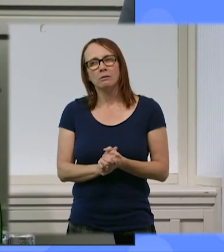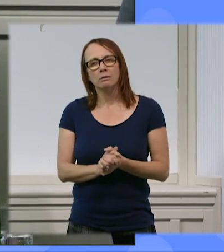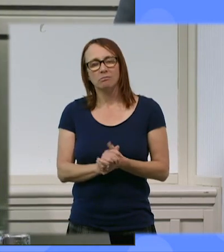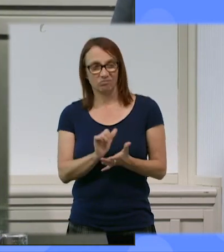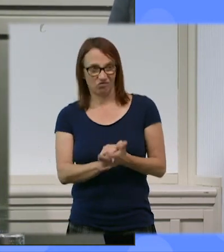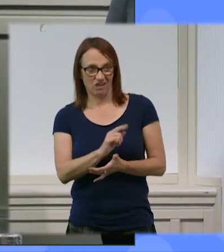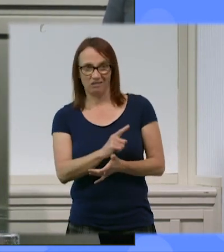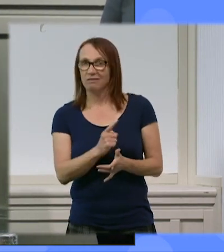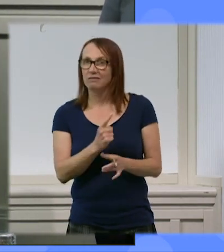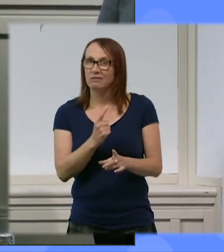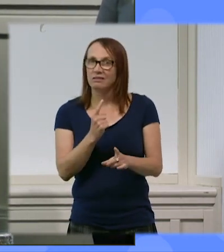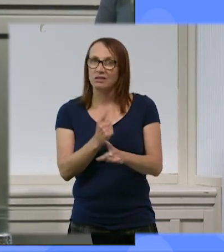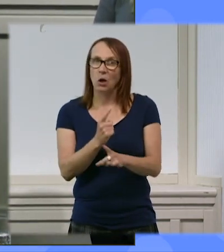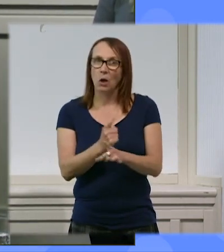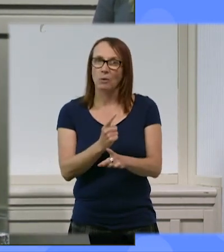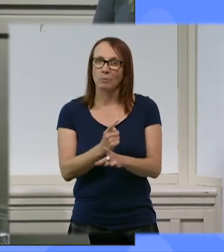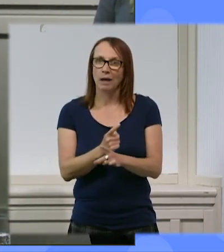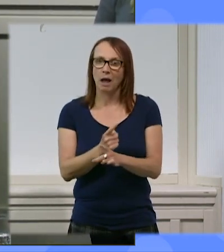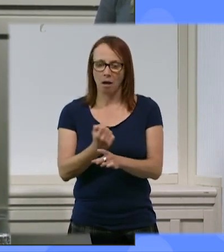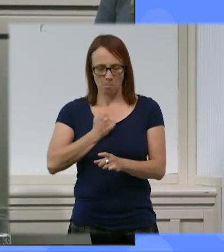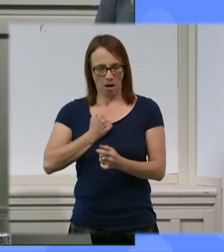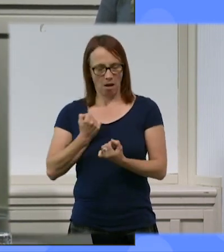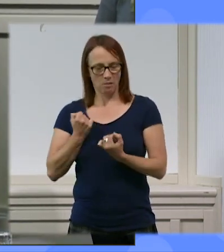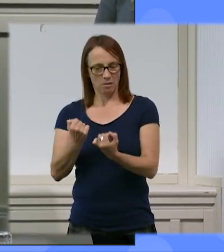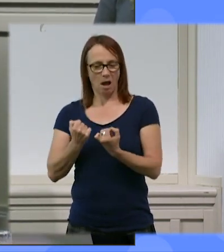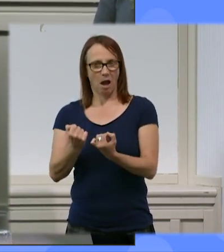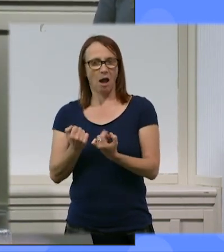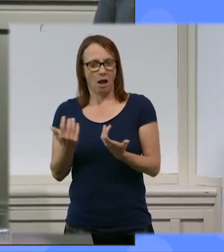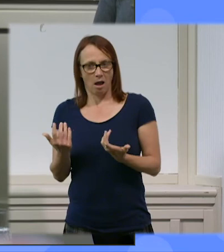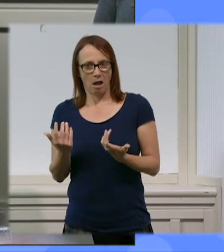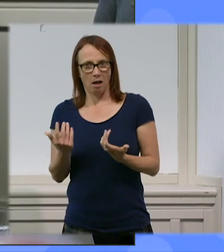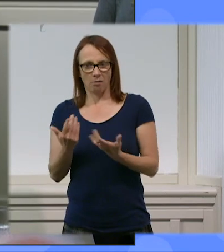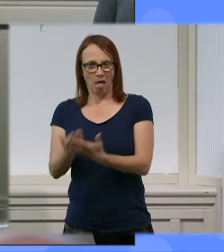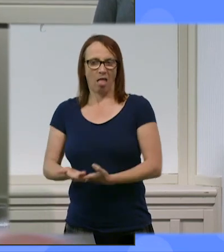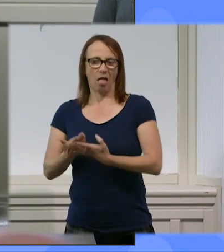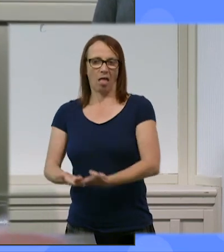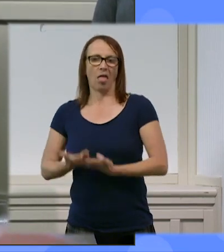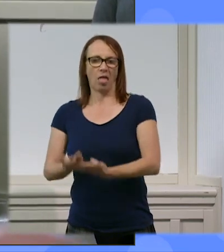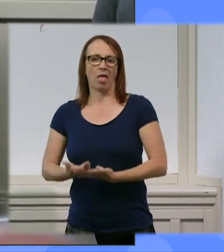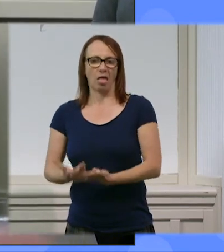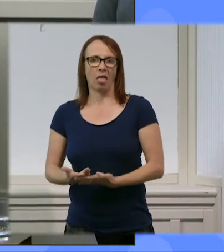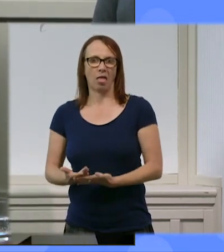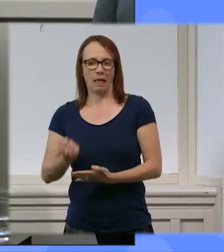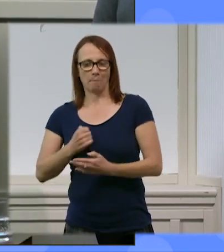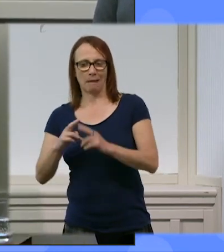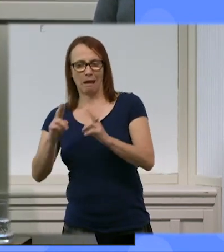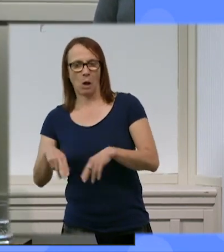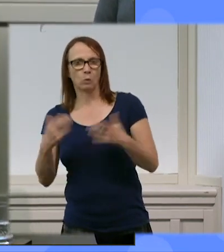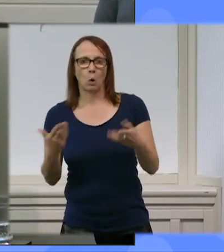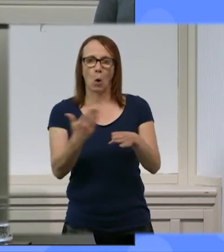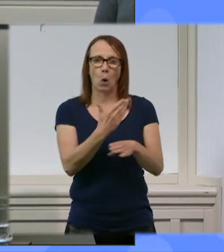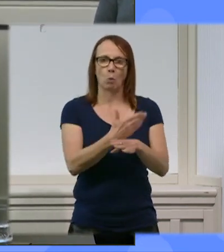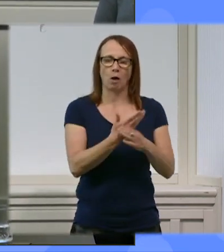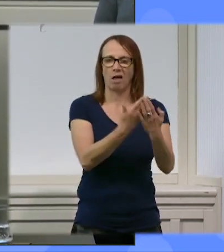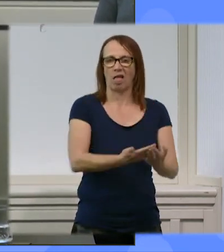about and I said that people who and I think one thing that's been interesting